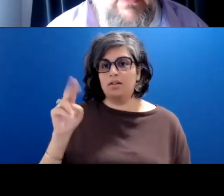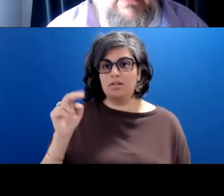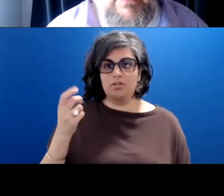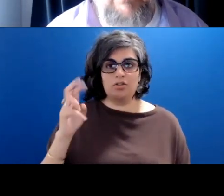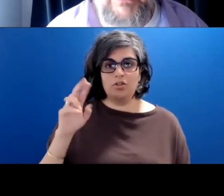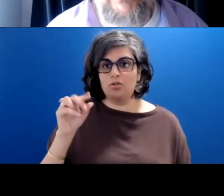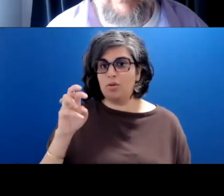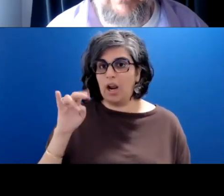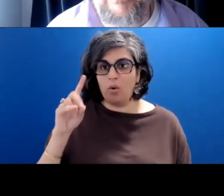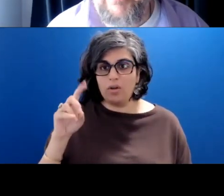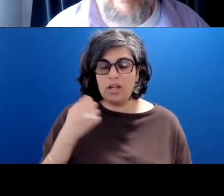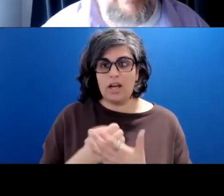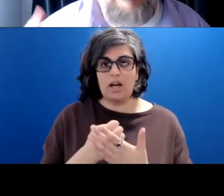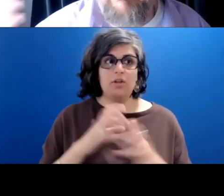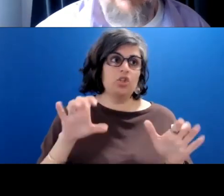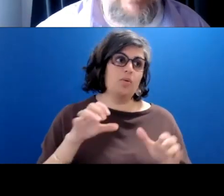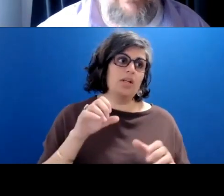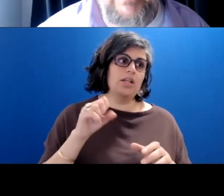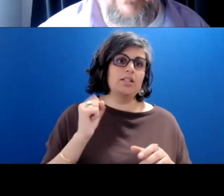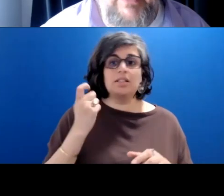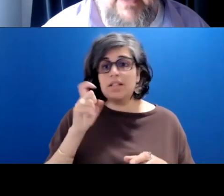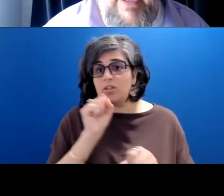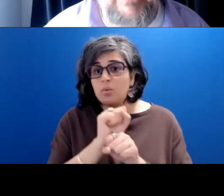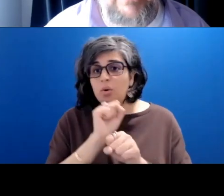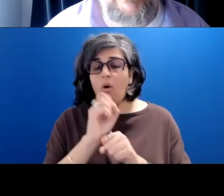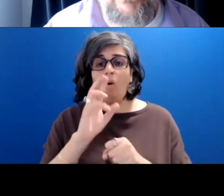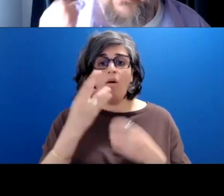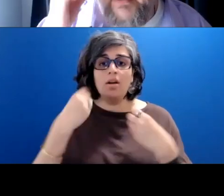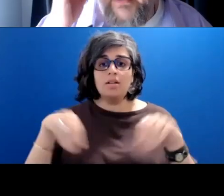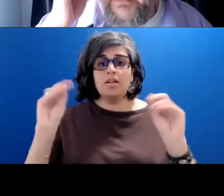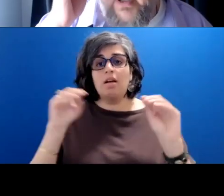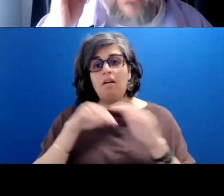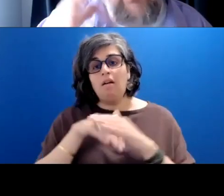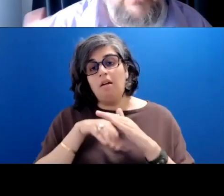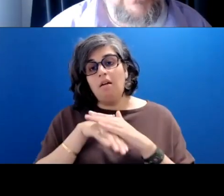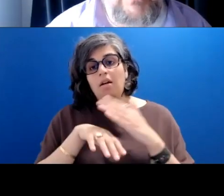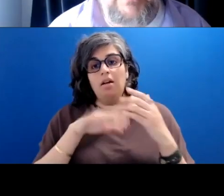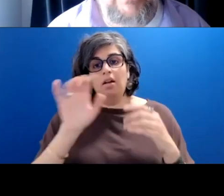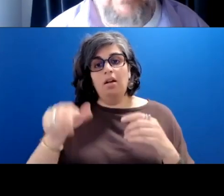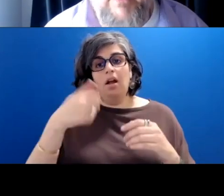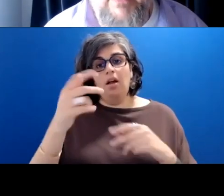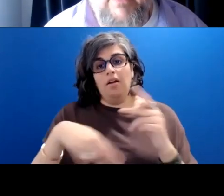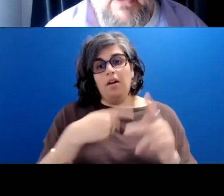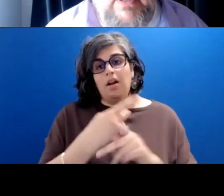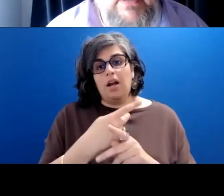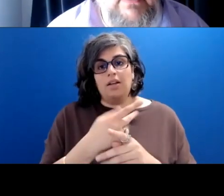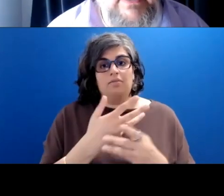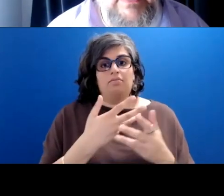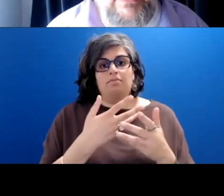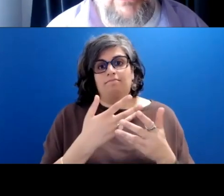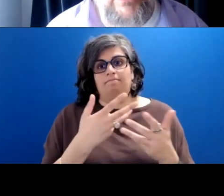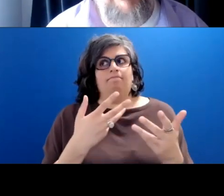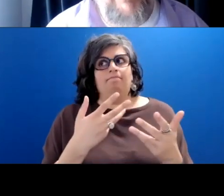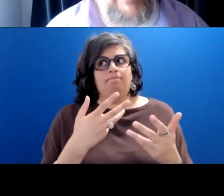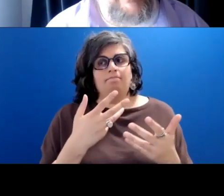or using, you know, selling access to other forms of substances that might not be legal in this country